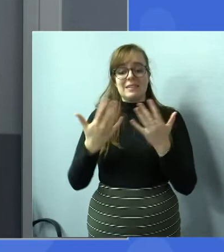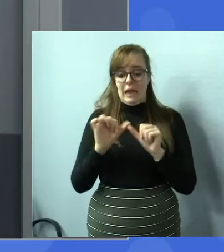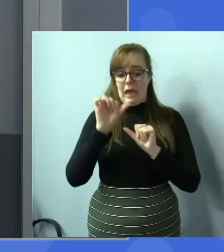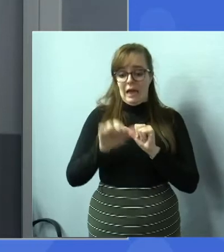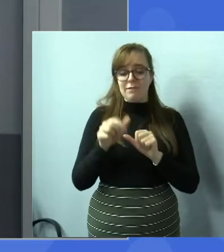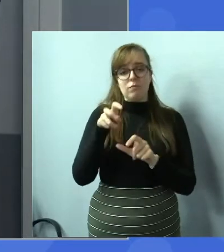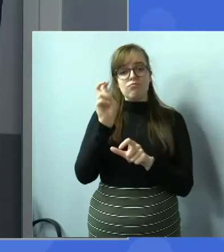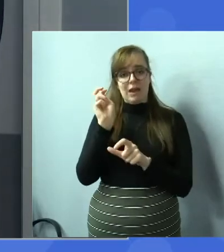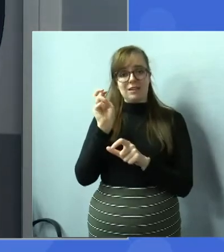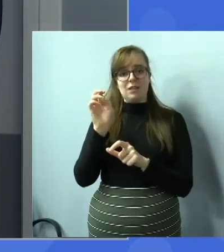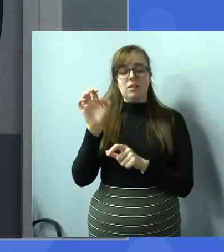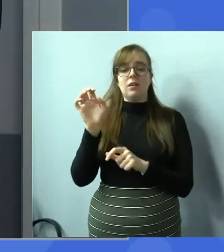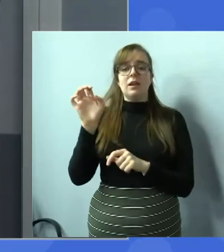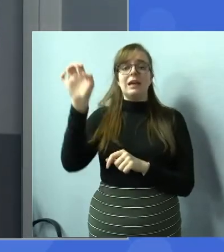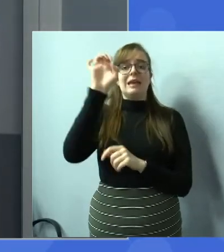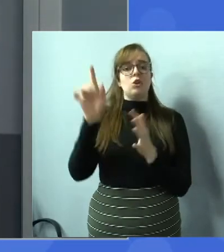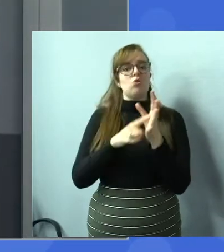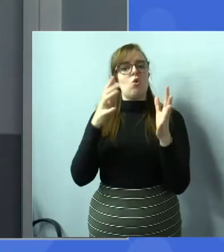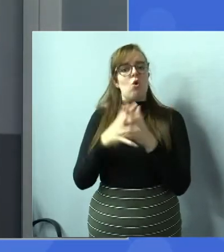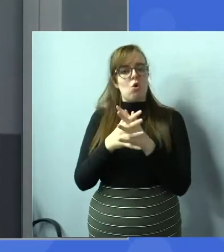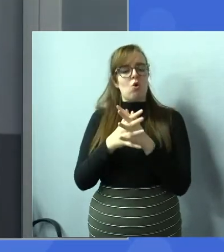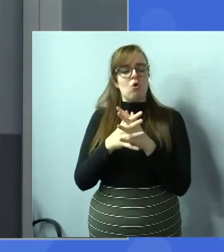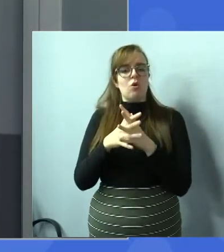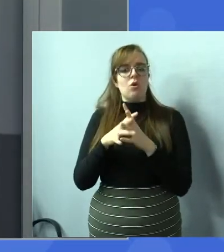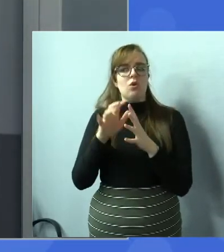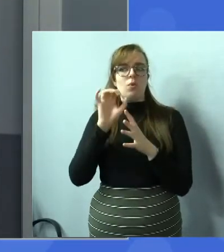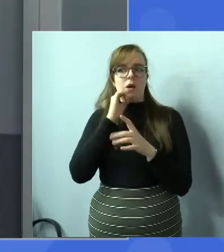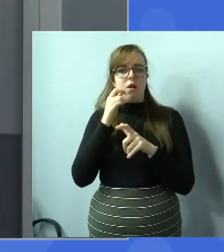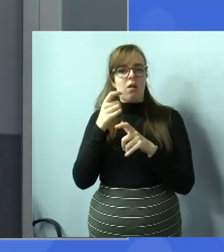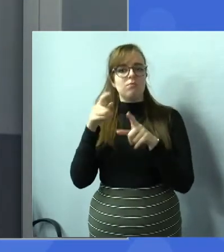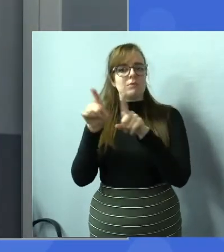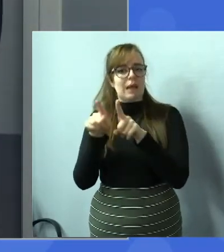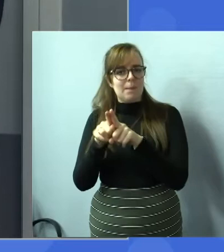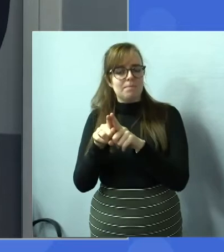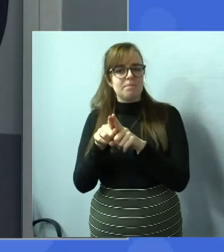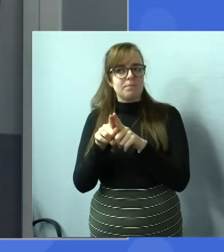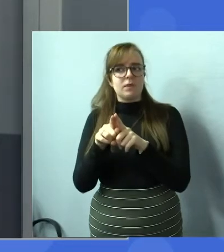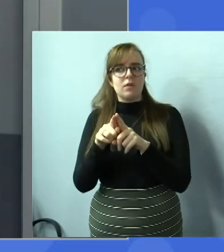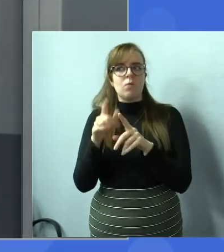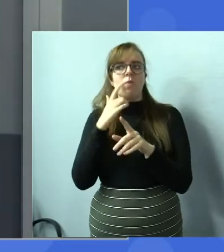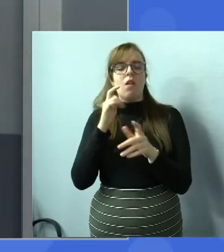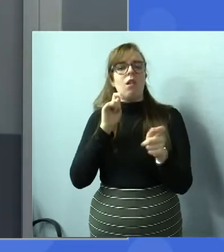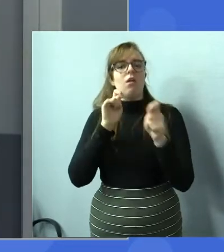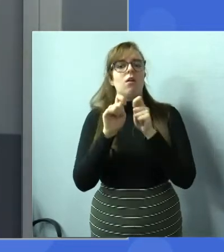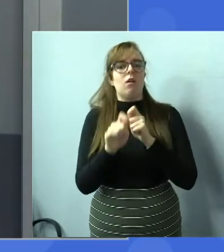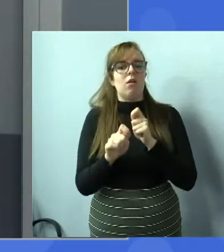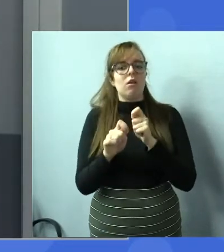same EU law will essentially apply albeit as domestic law they'll be committed and it makes a lot of it the same laws will apply that the after